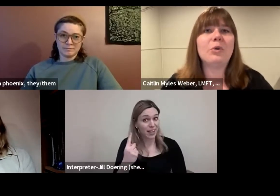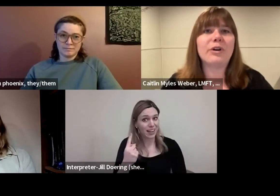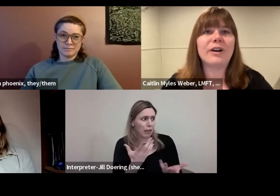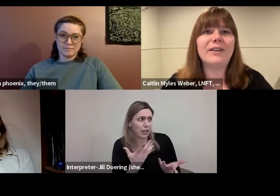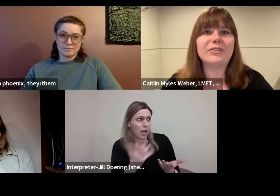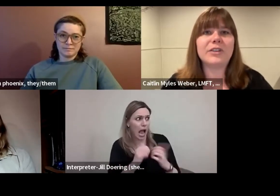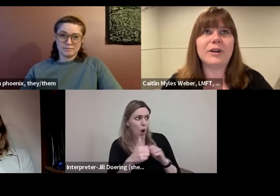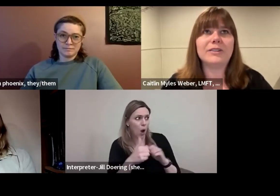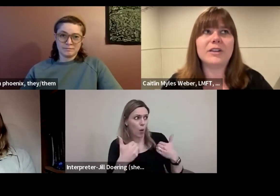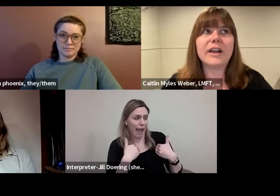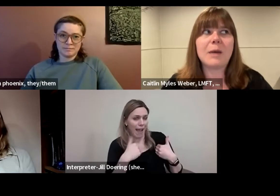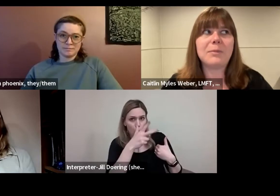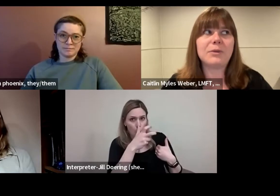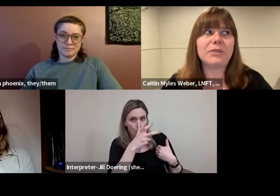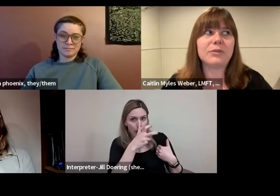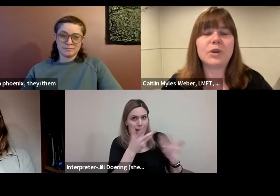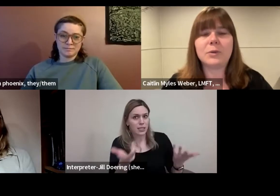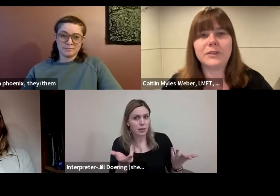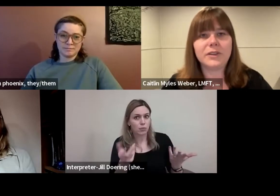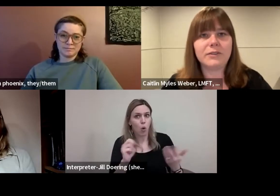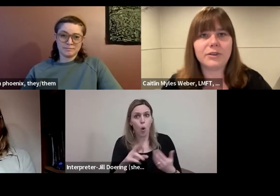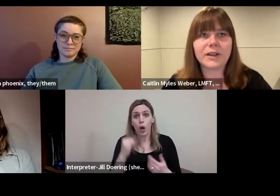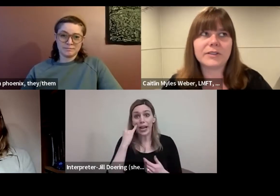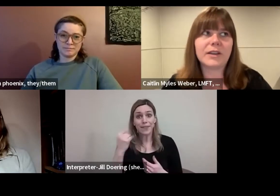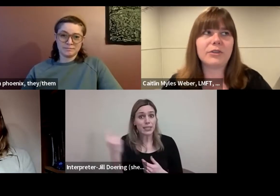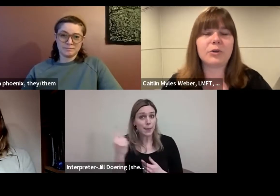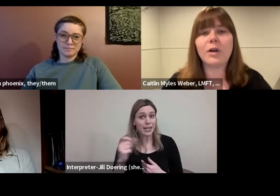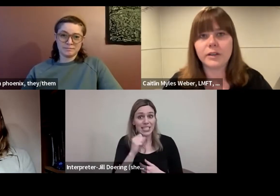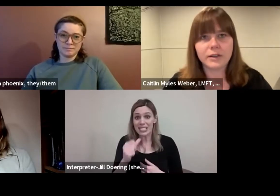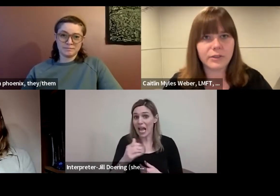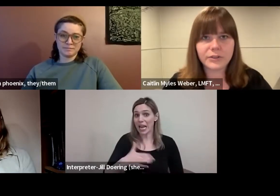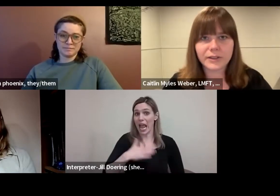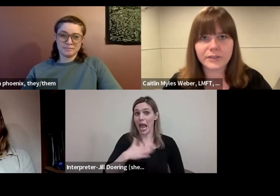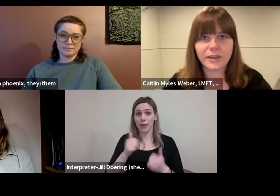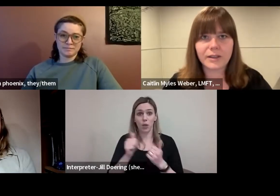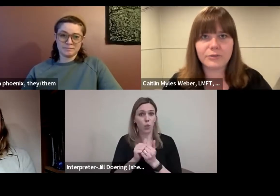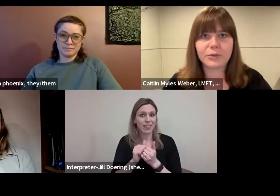or if someone is unhappy with the frequency of their sex life, the quality of their sex life.